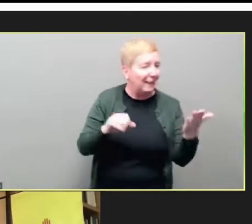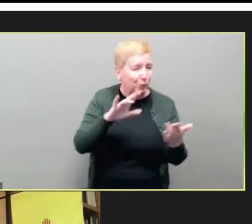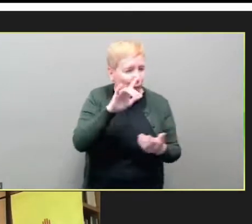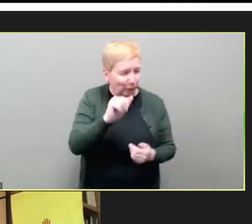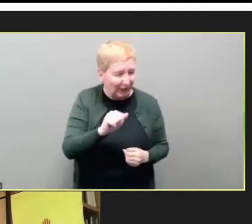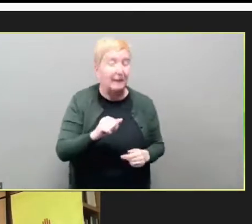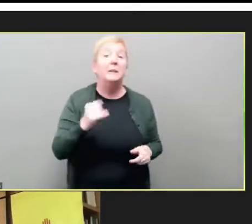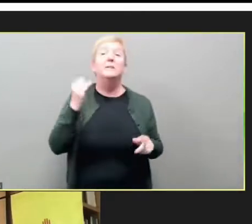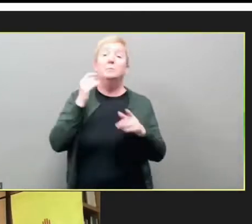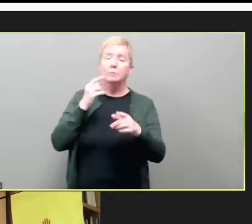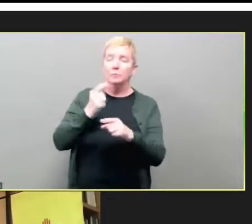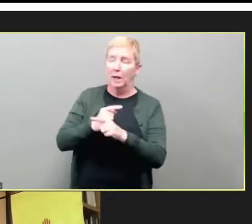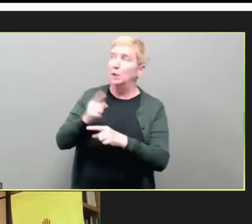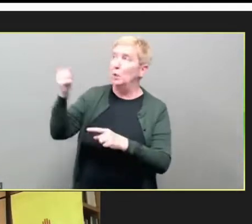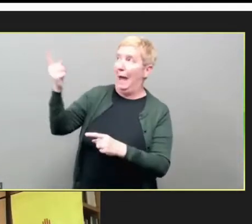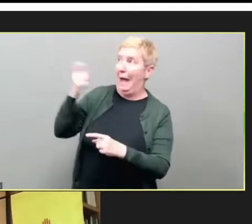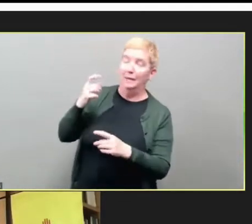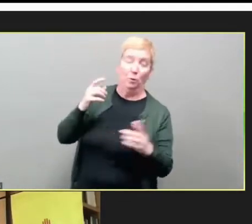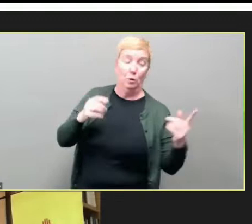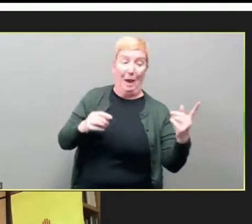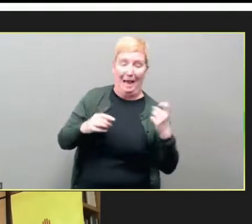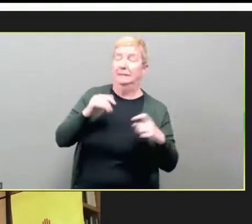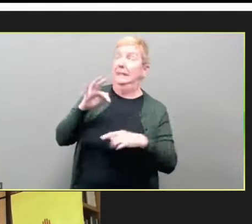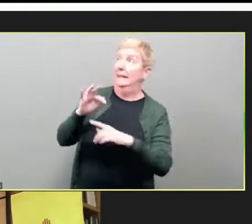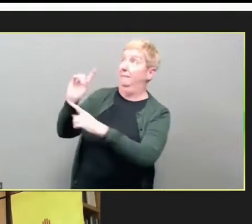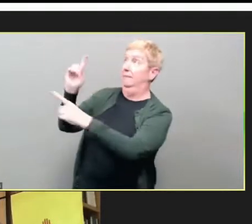our allocations. Yes, the federal government is going and then following